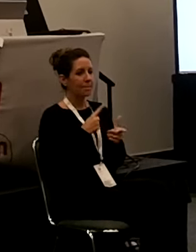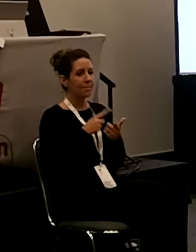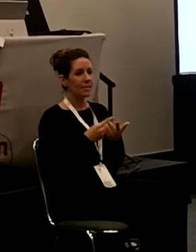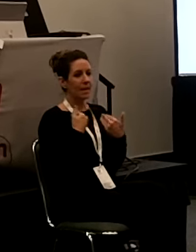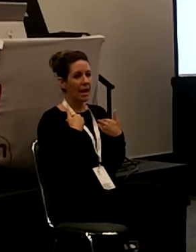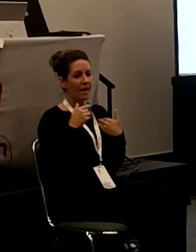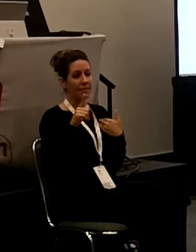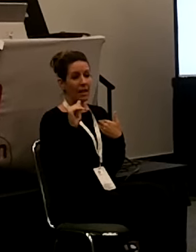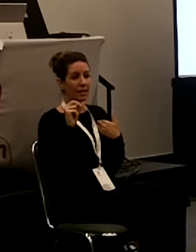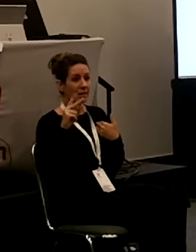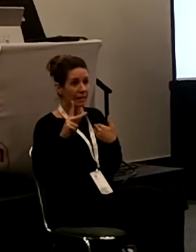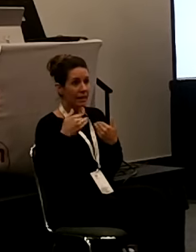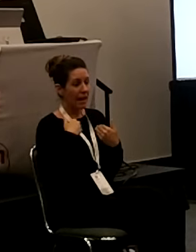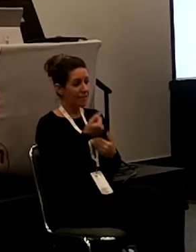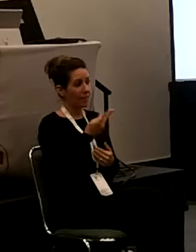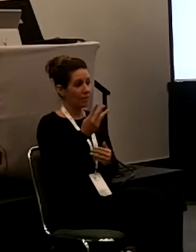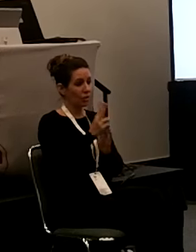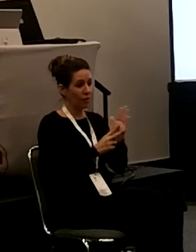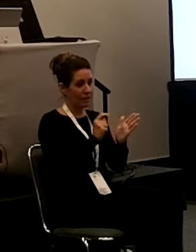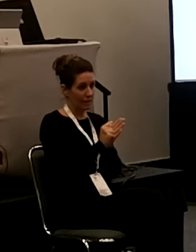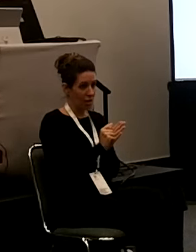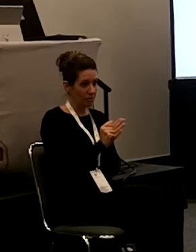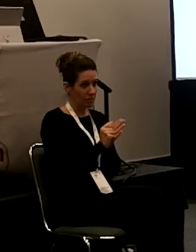I have a couple of videos, obviously.